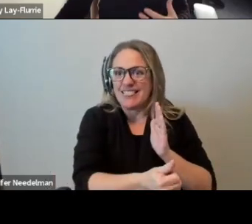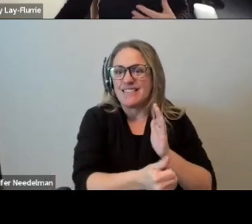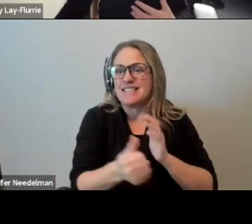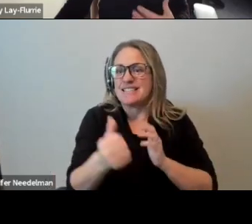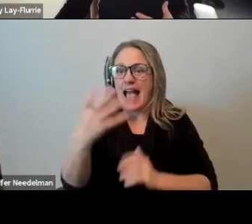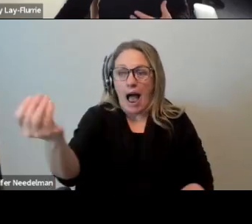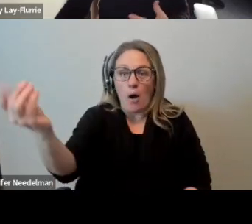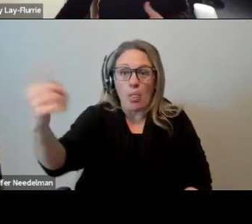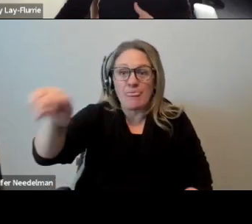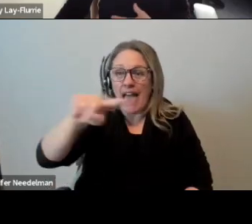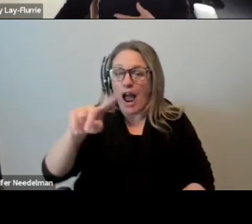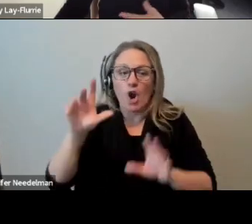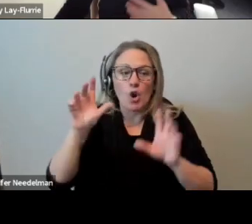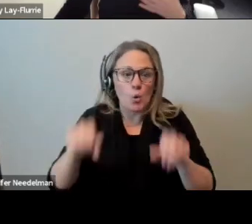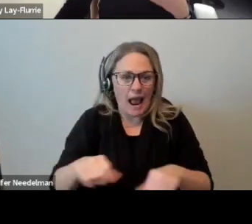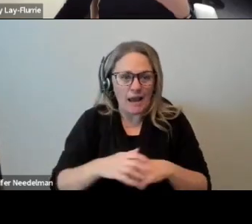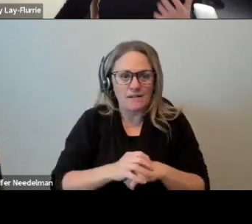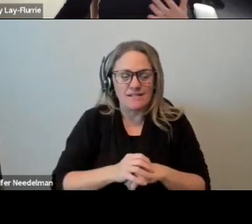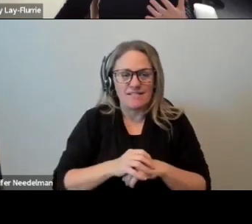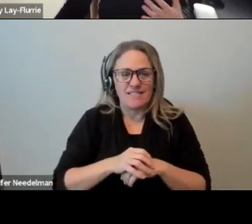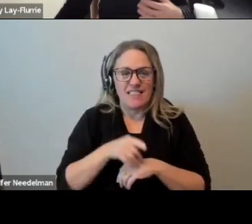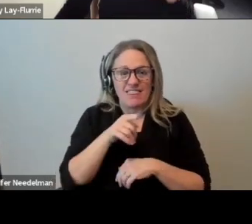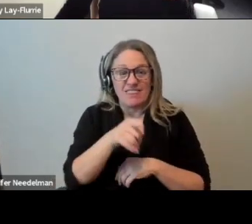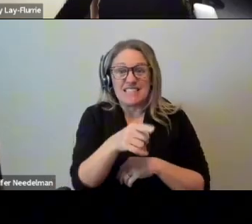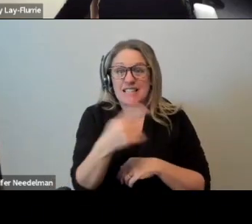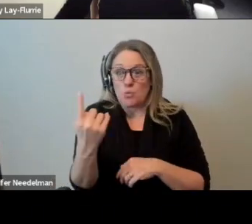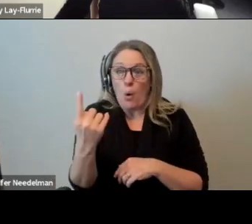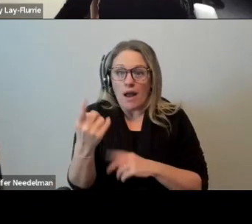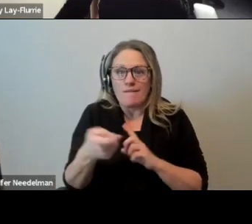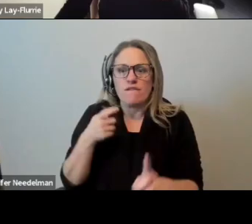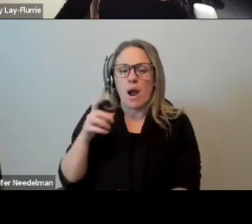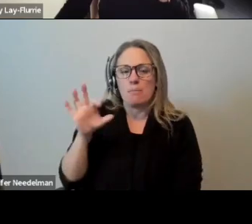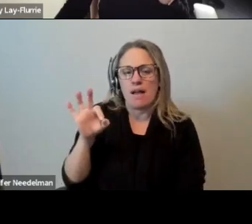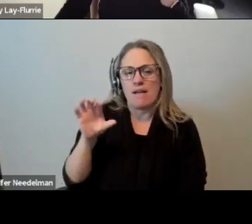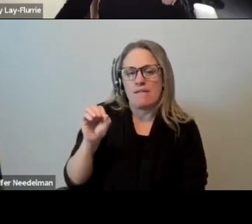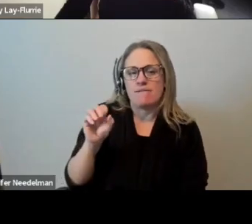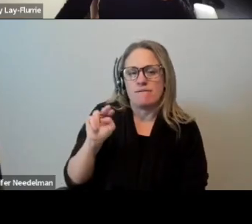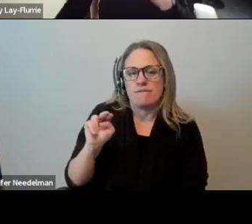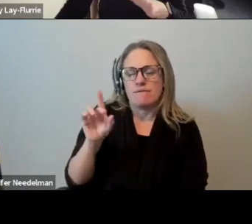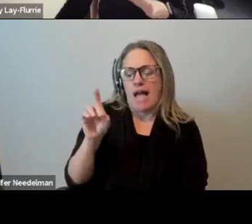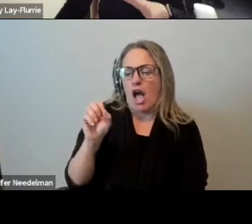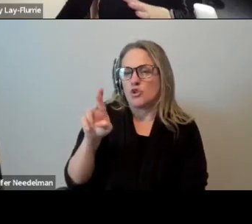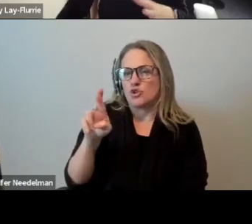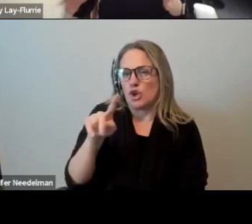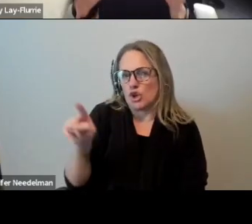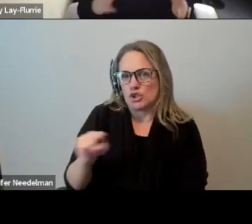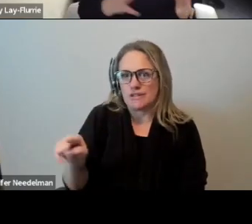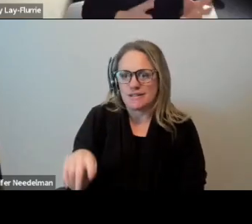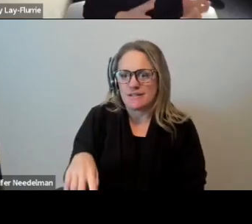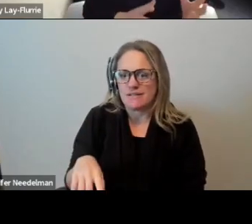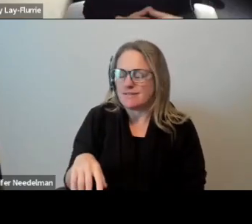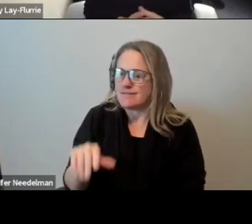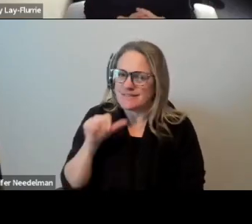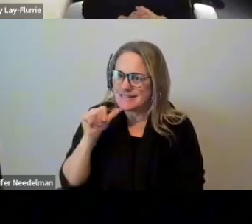to help you to do it. This is one by founders, which again is not a Microsoft. We did help them with it.